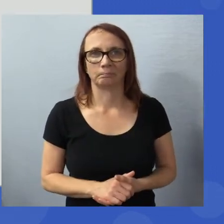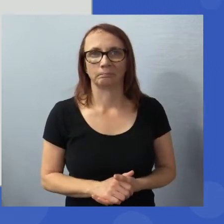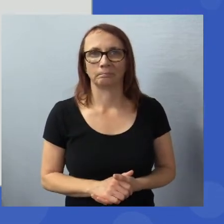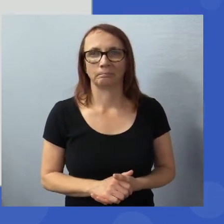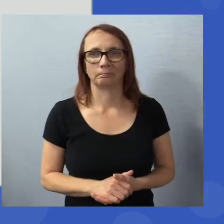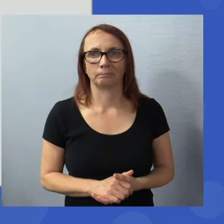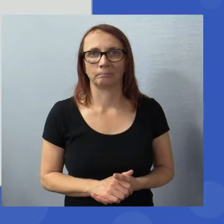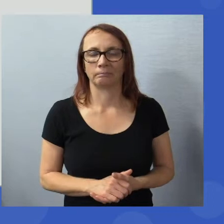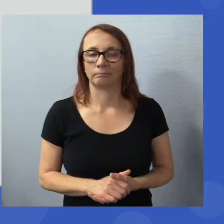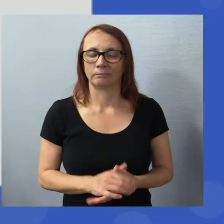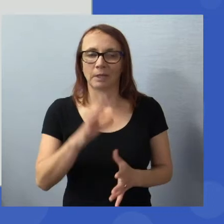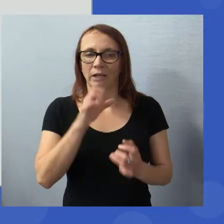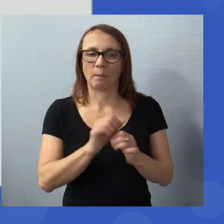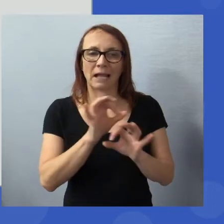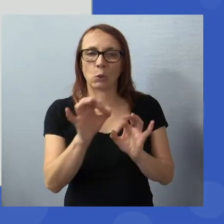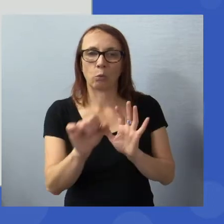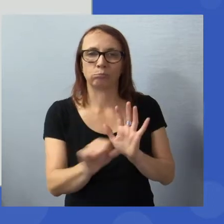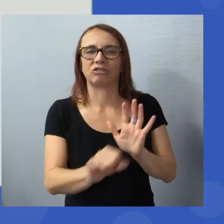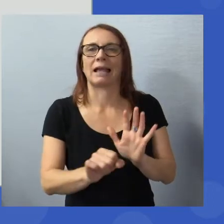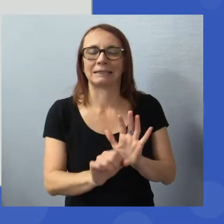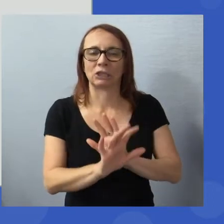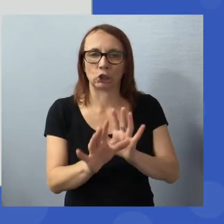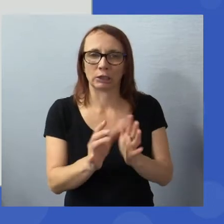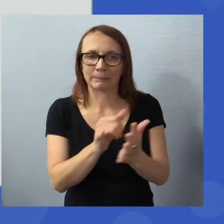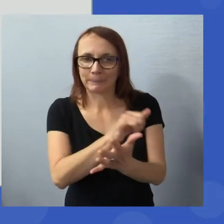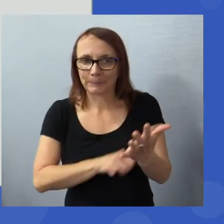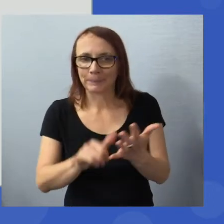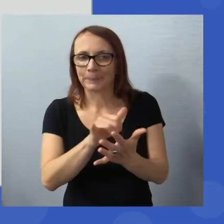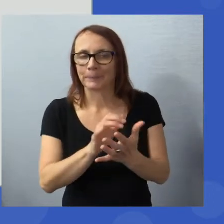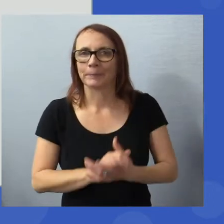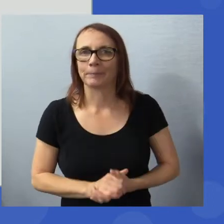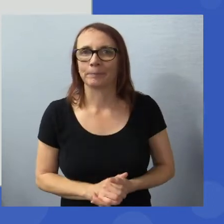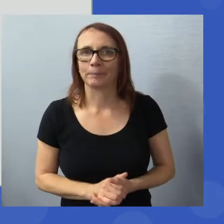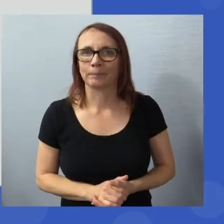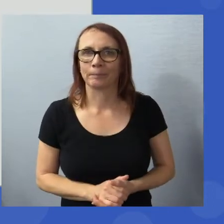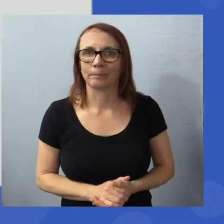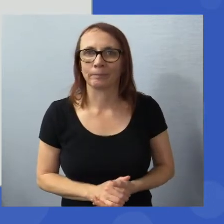determined brand number four and if you feel to address our health and obesity